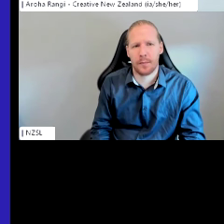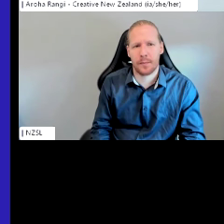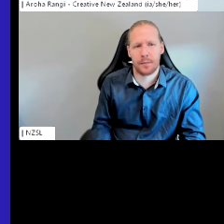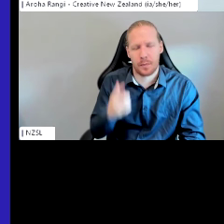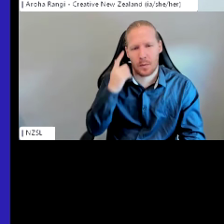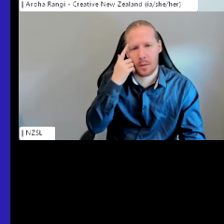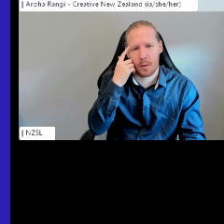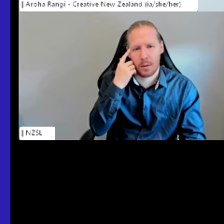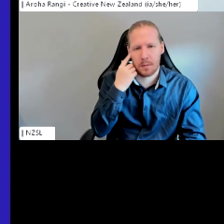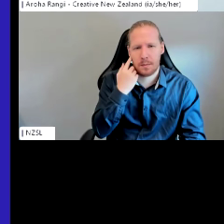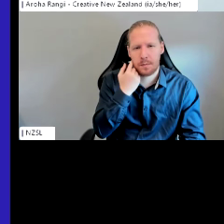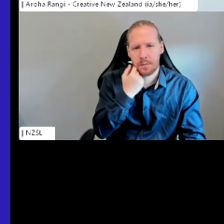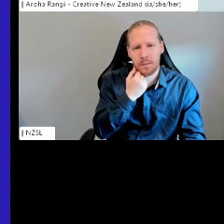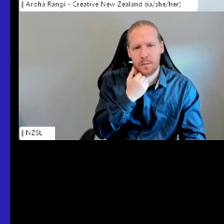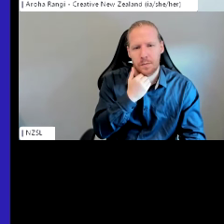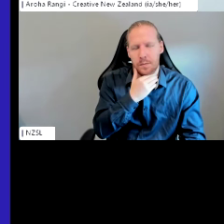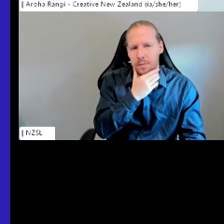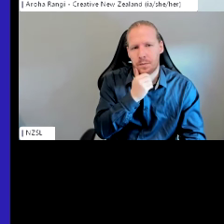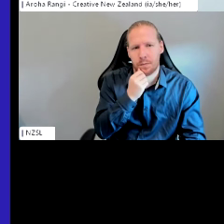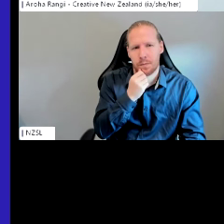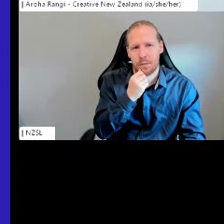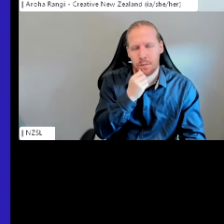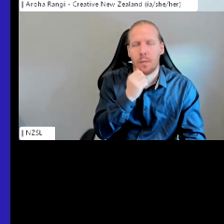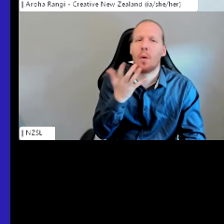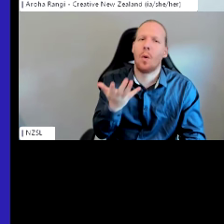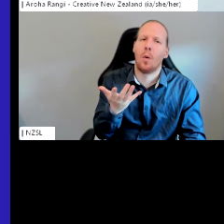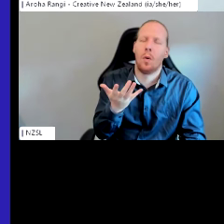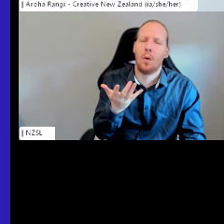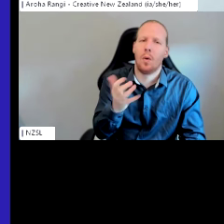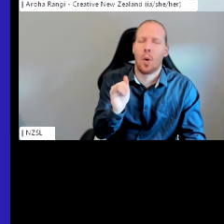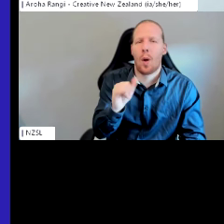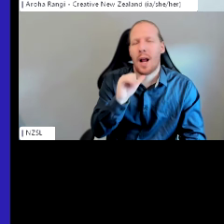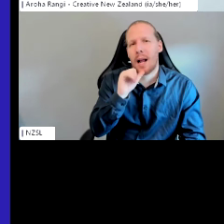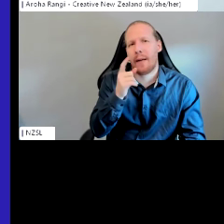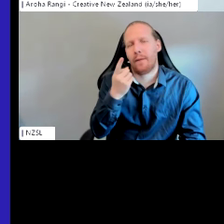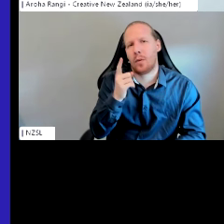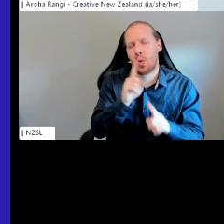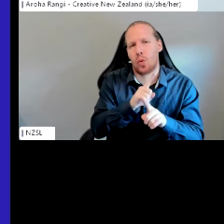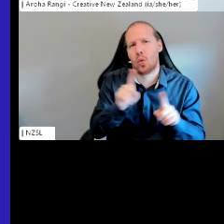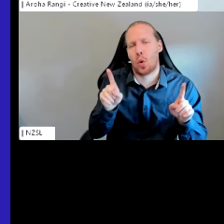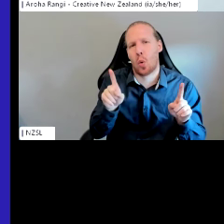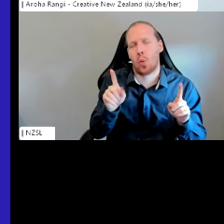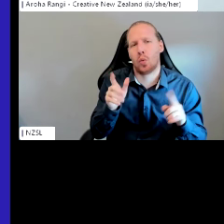um you know obviously if if you've been to an opera you're more likely to go to a another opera